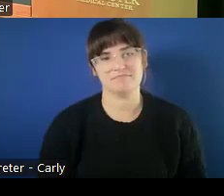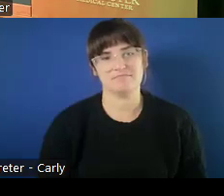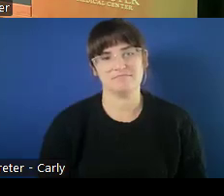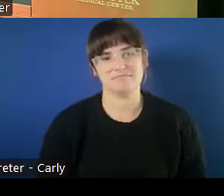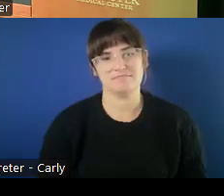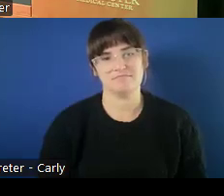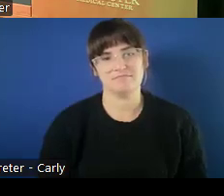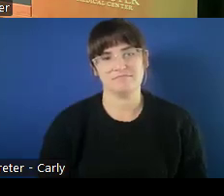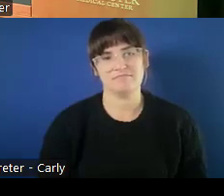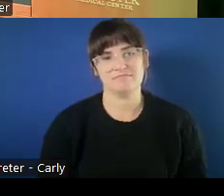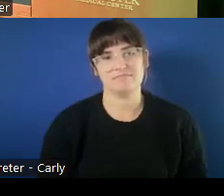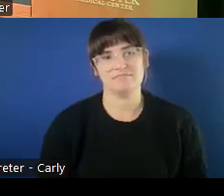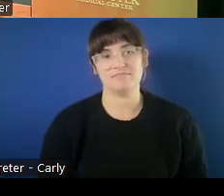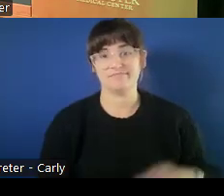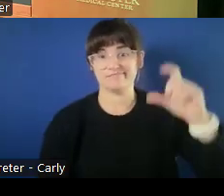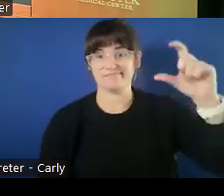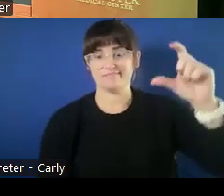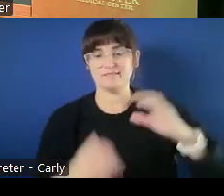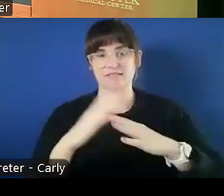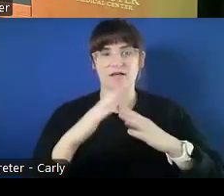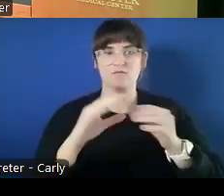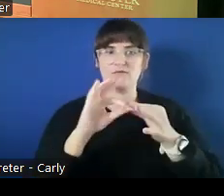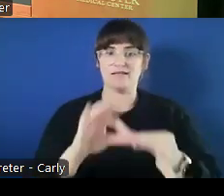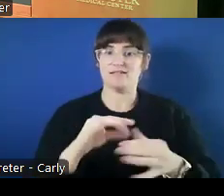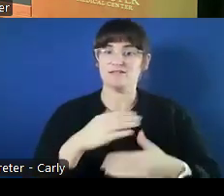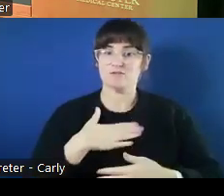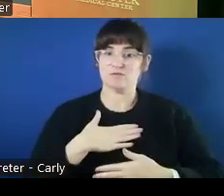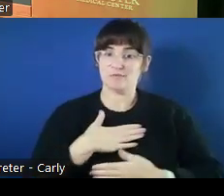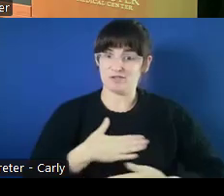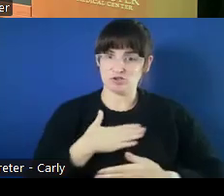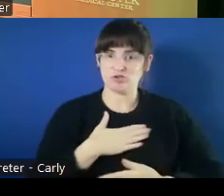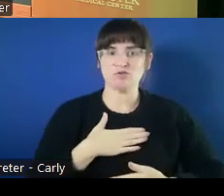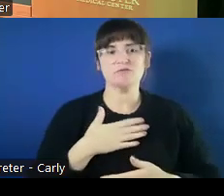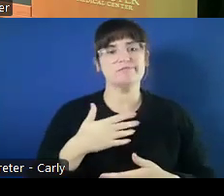so some of the ones that are more focused on pleasure we call hydonic well-being some of the